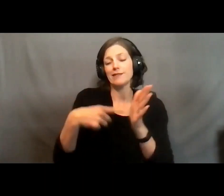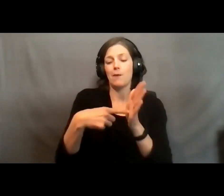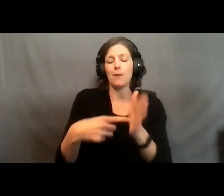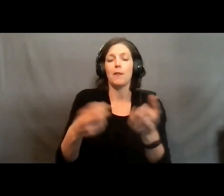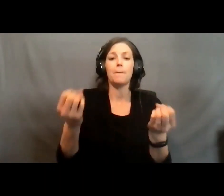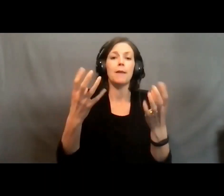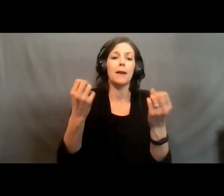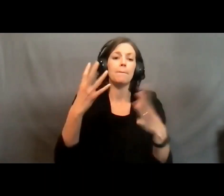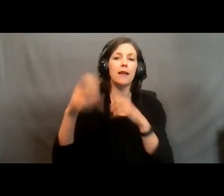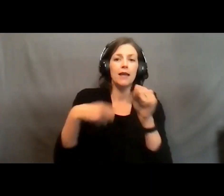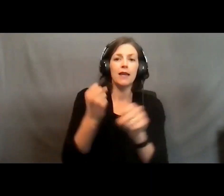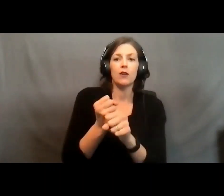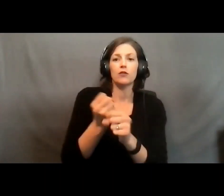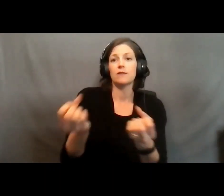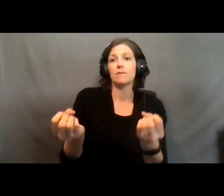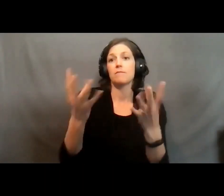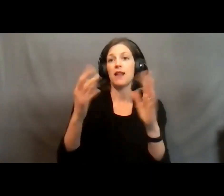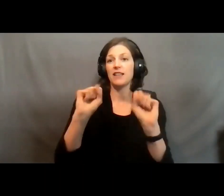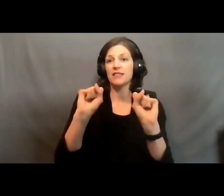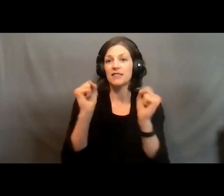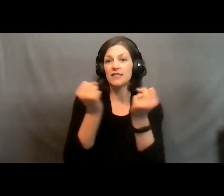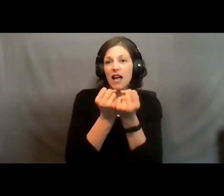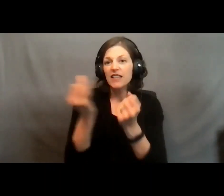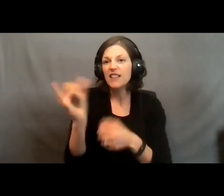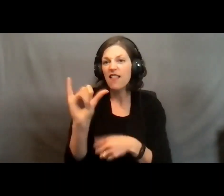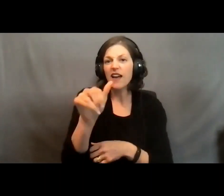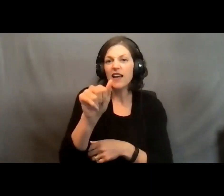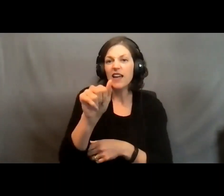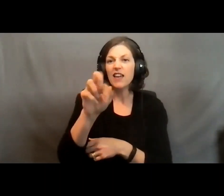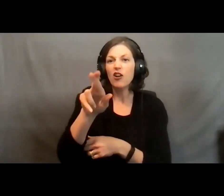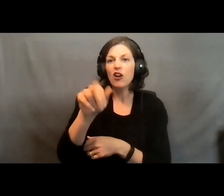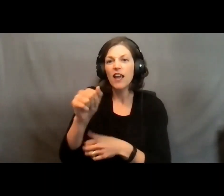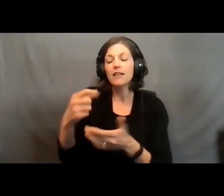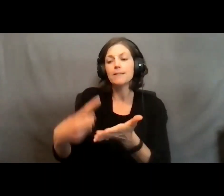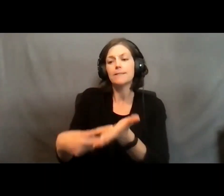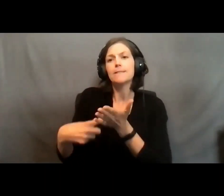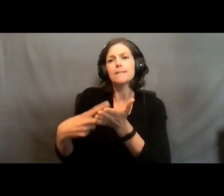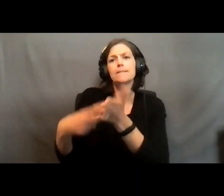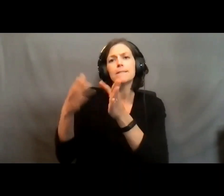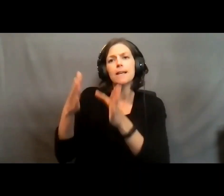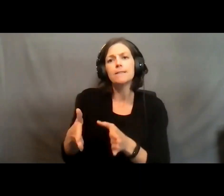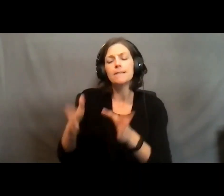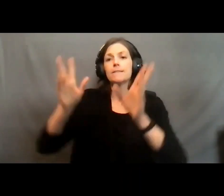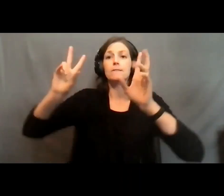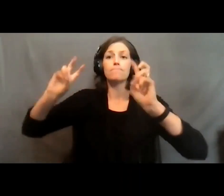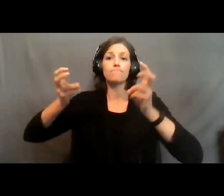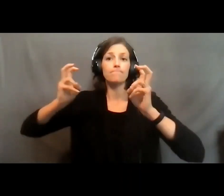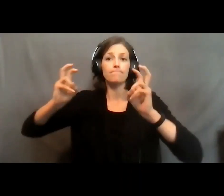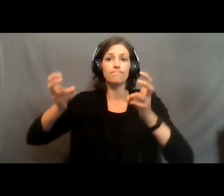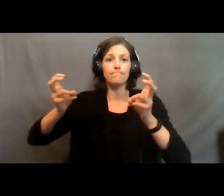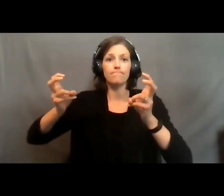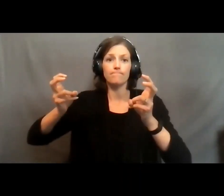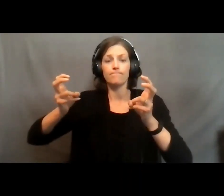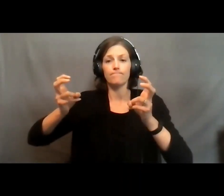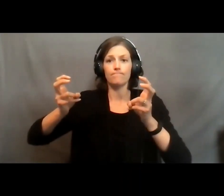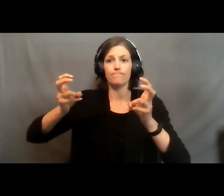13:34:55 societies like AERA had discussants who 13:35:01 quote unquote given their own paper but